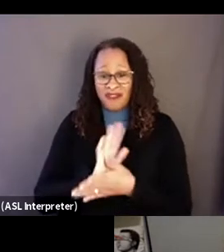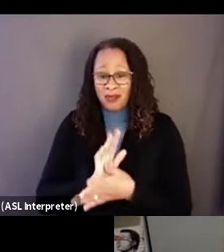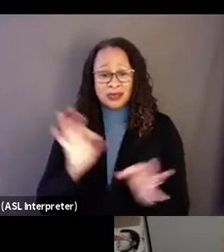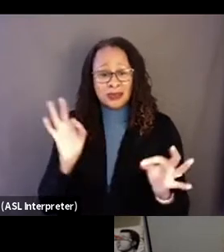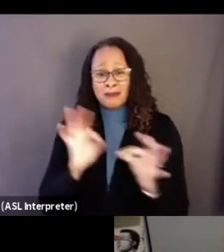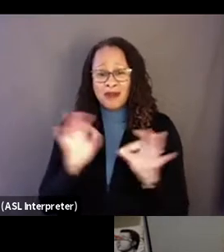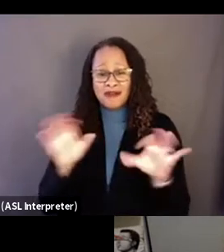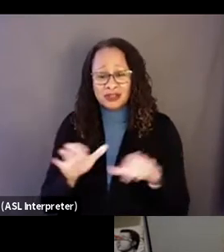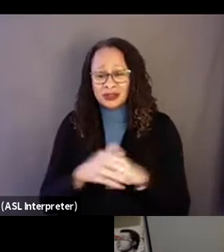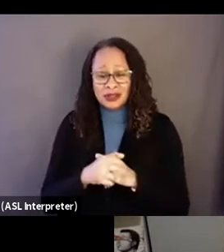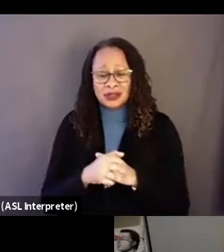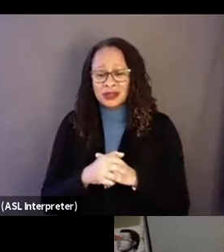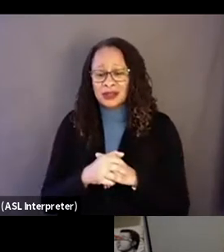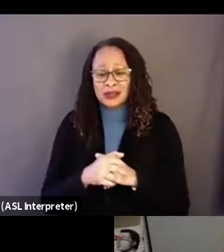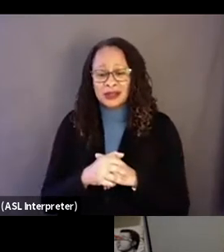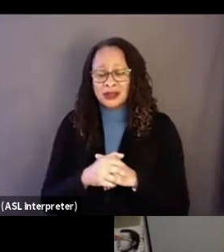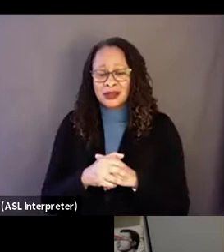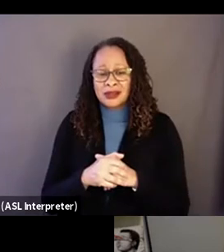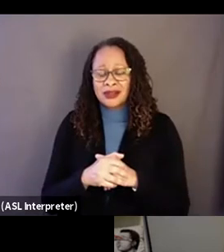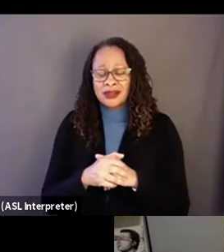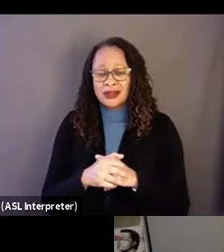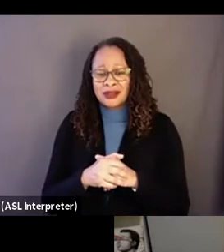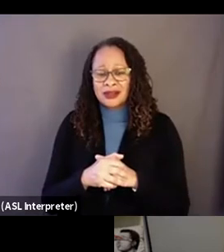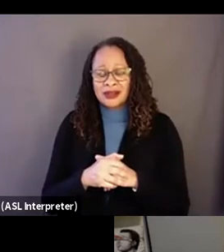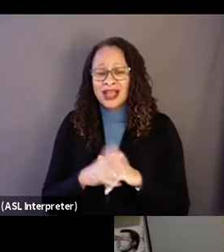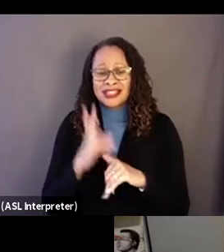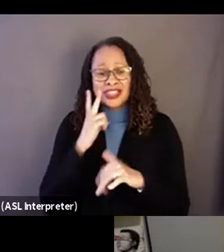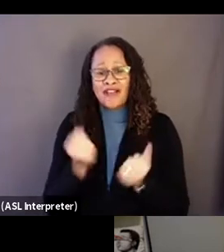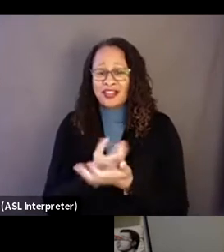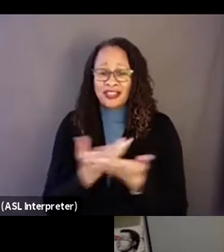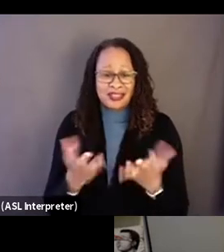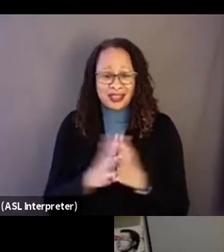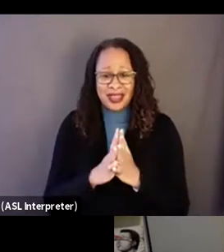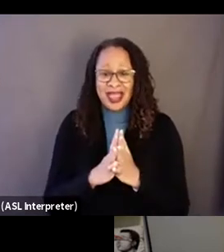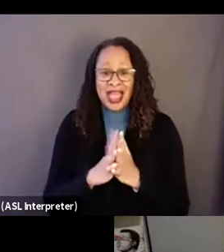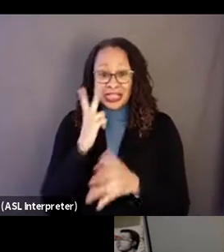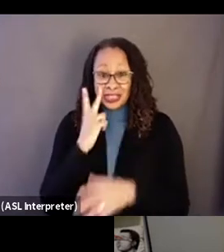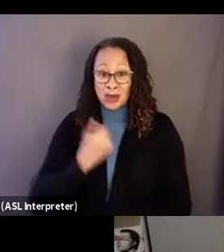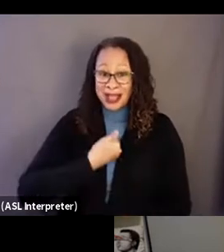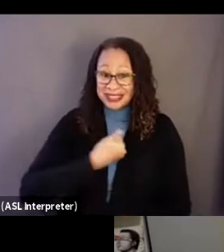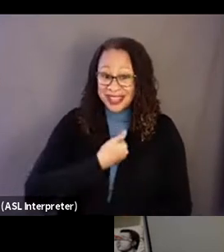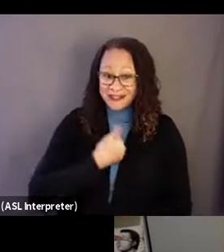Tears, love, I seen everything. I got to see actually myself and what I actually do.